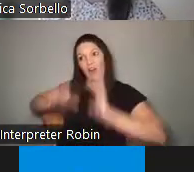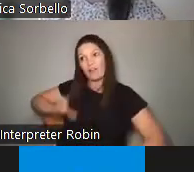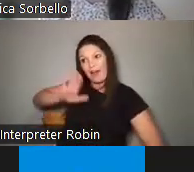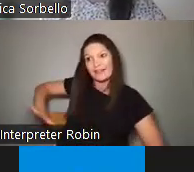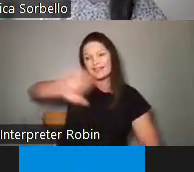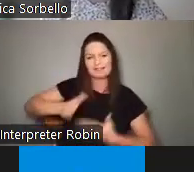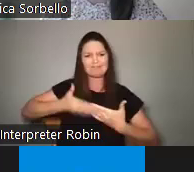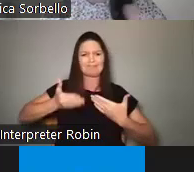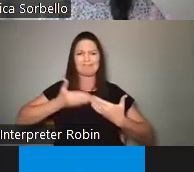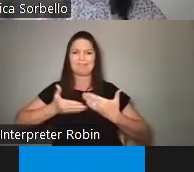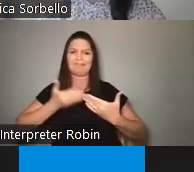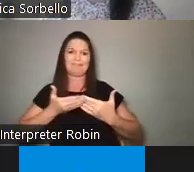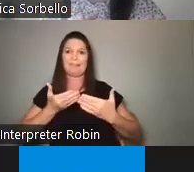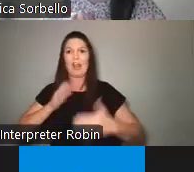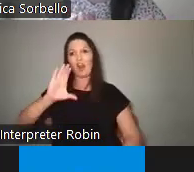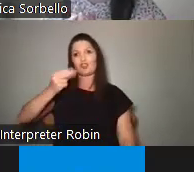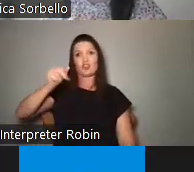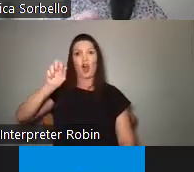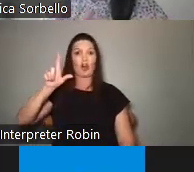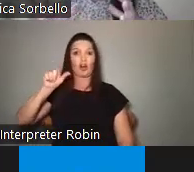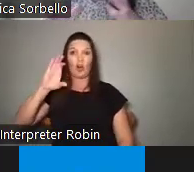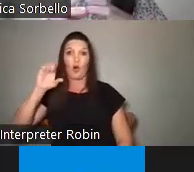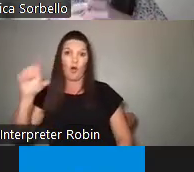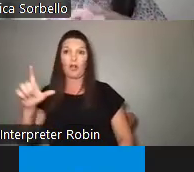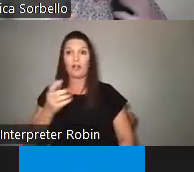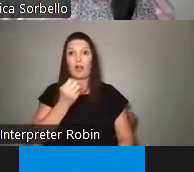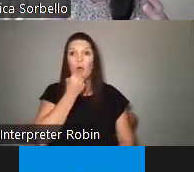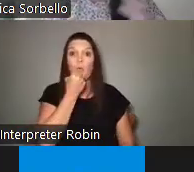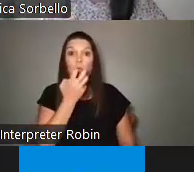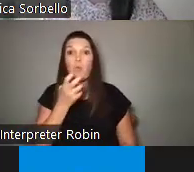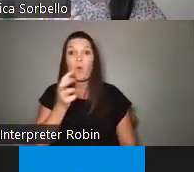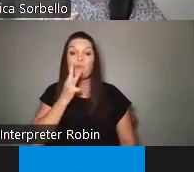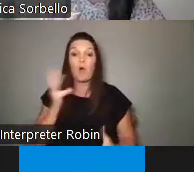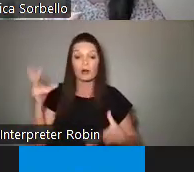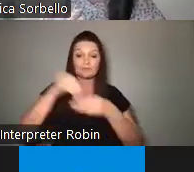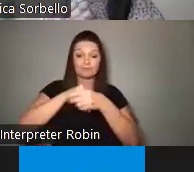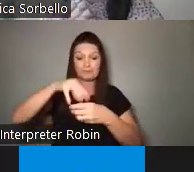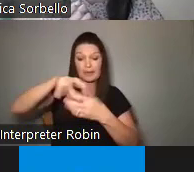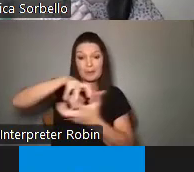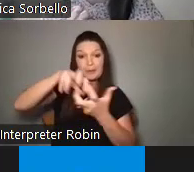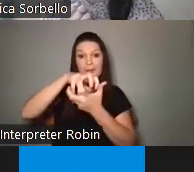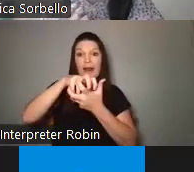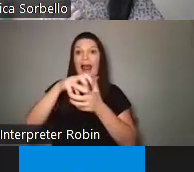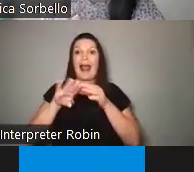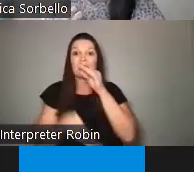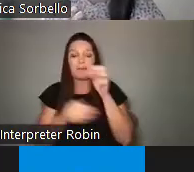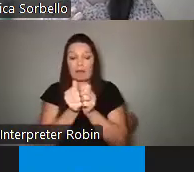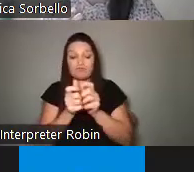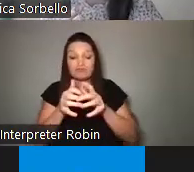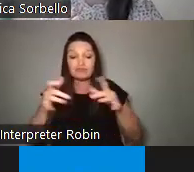both of my kids it was a fun science experiment while they got rid of all the unused